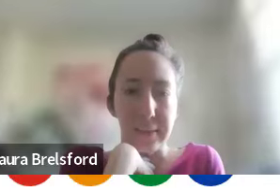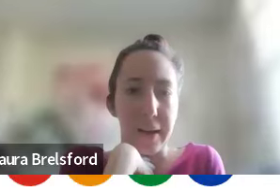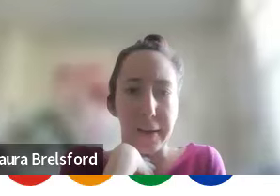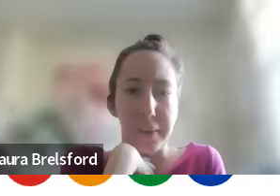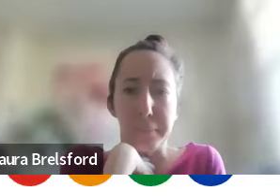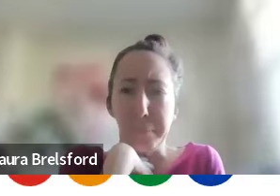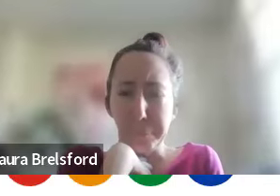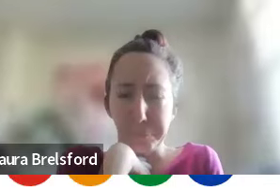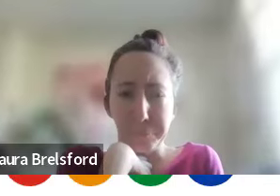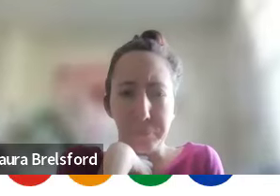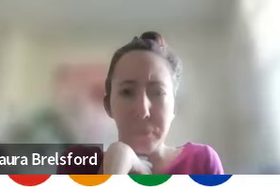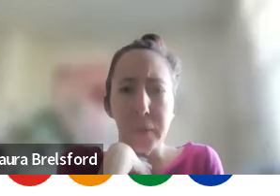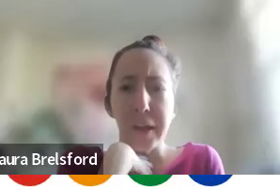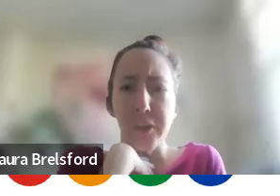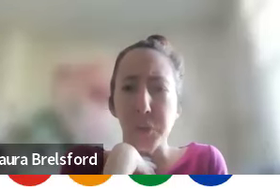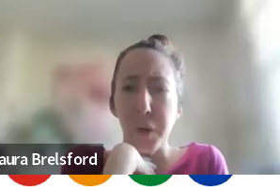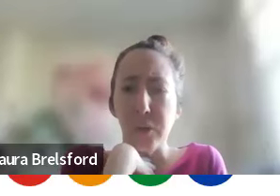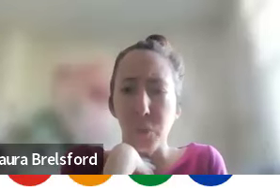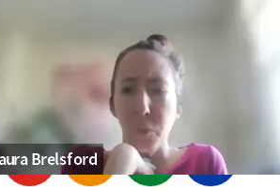THE NEW YEAR.